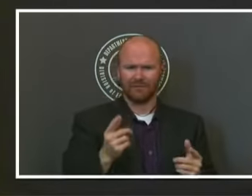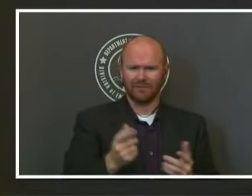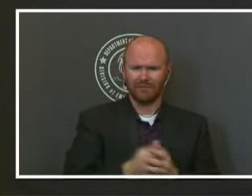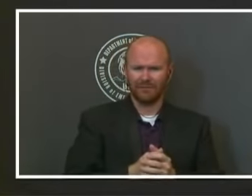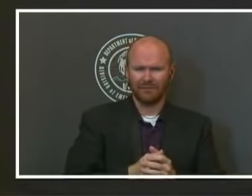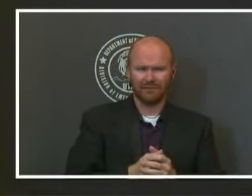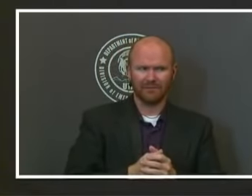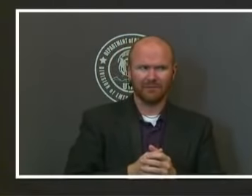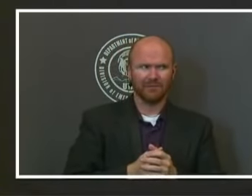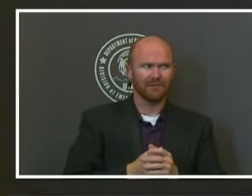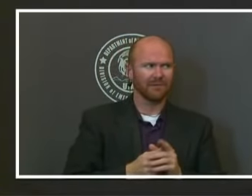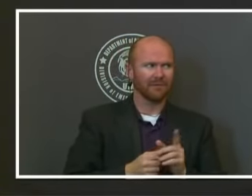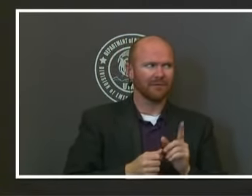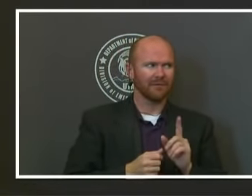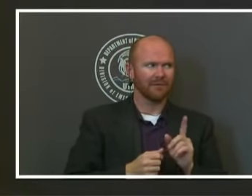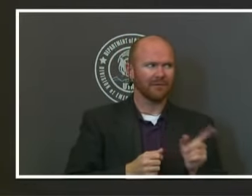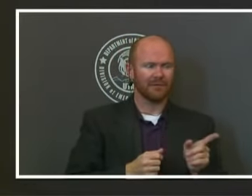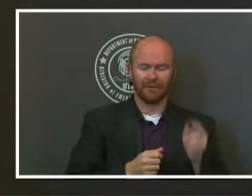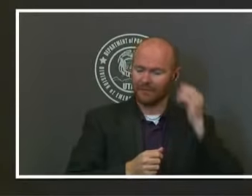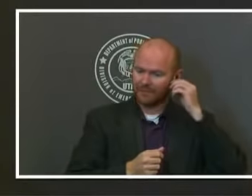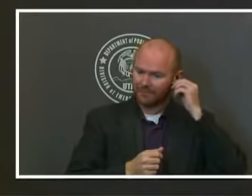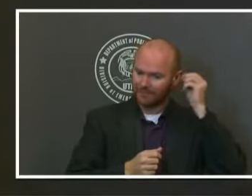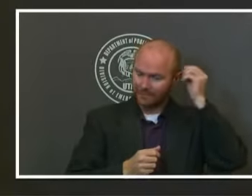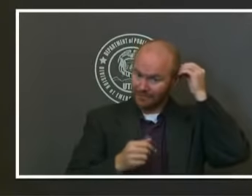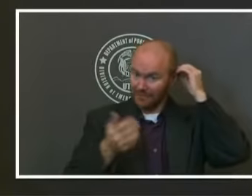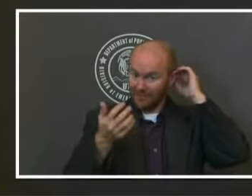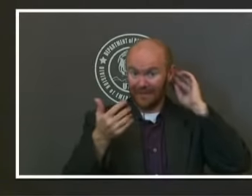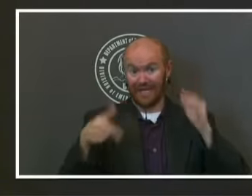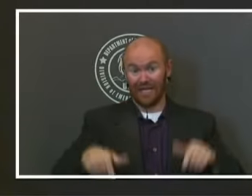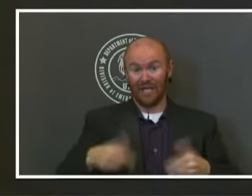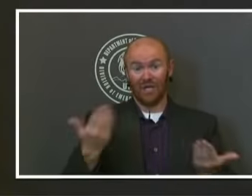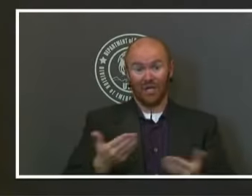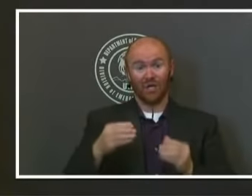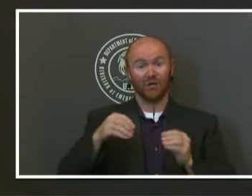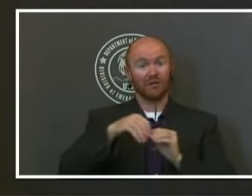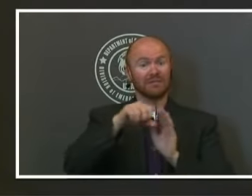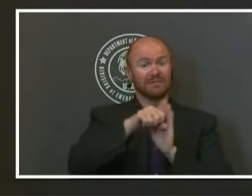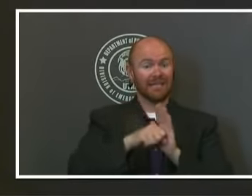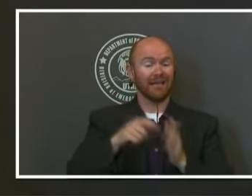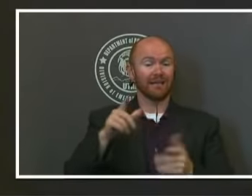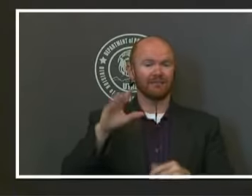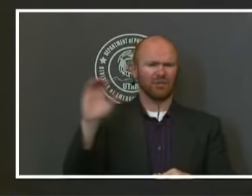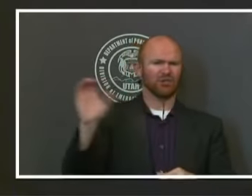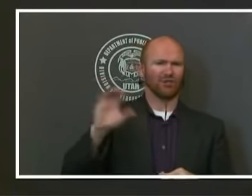well I think in an in a conservative state like Utah there's a lot of people don't